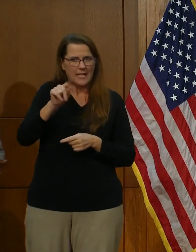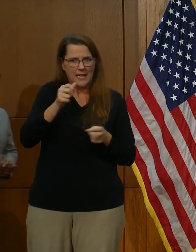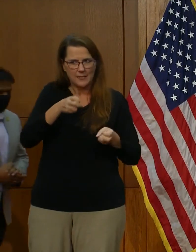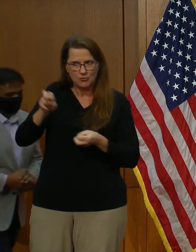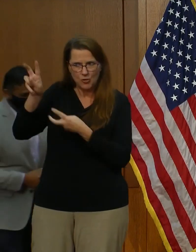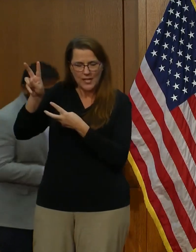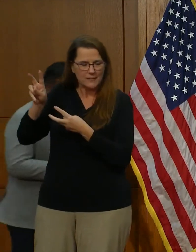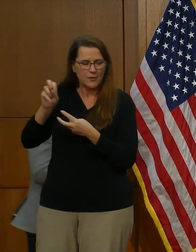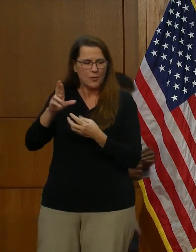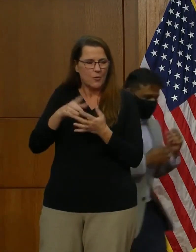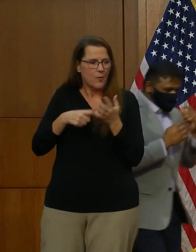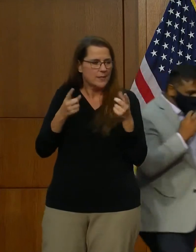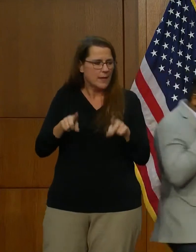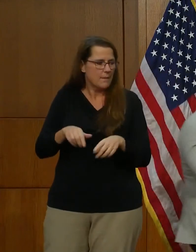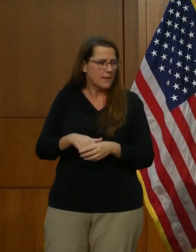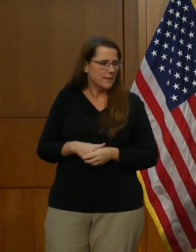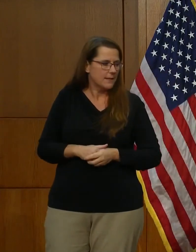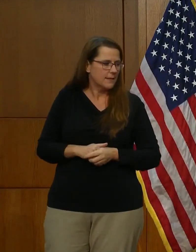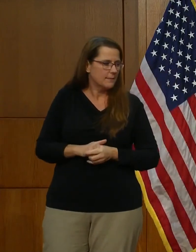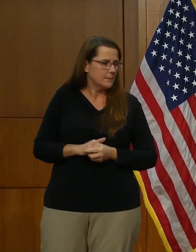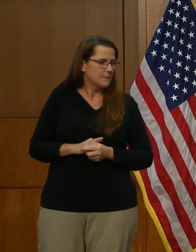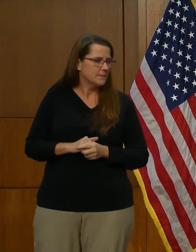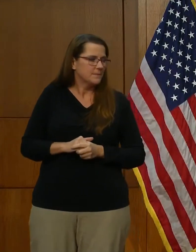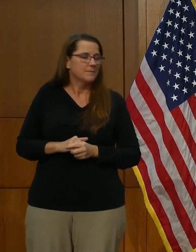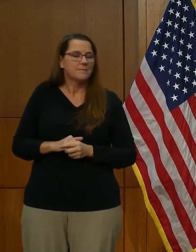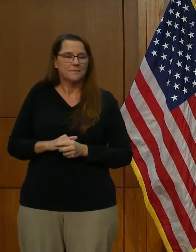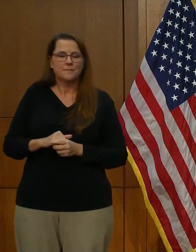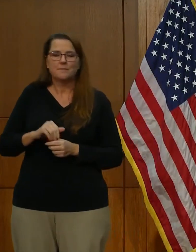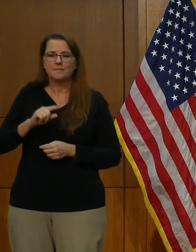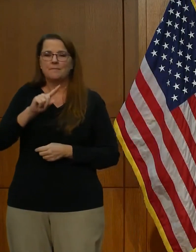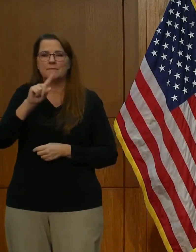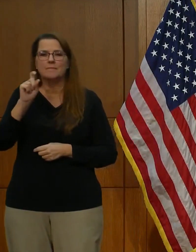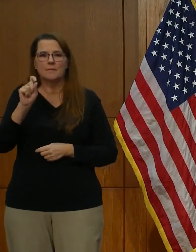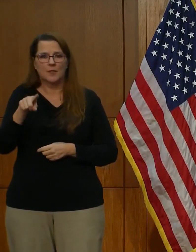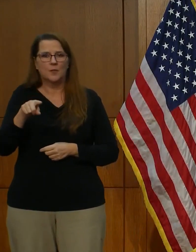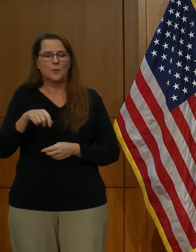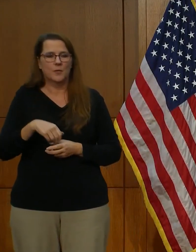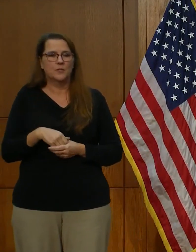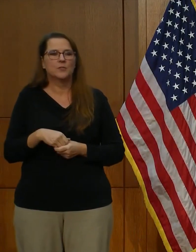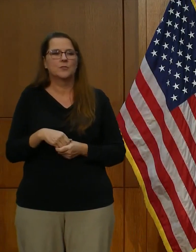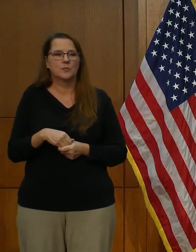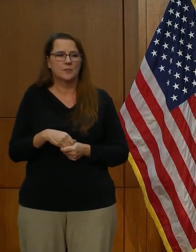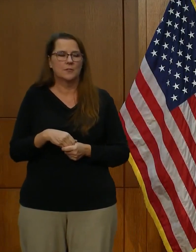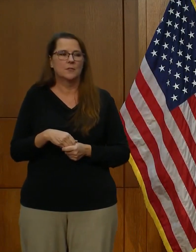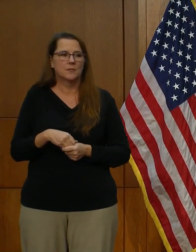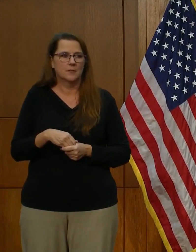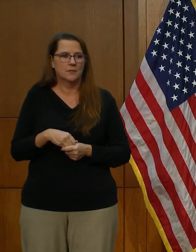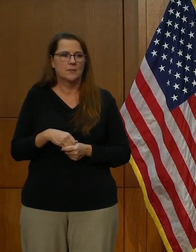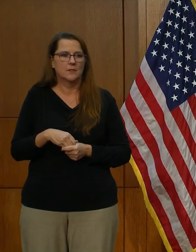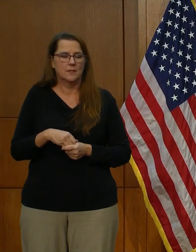THAT MIGHT BE? IS THERE STILL THAT DATA TRANSFER GOING ON OR